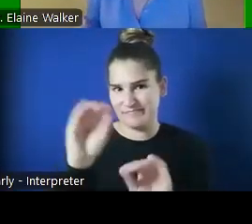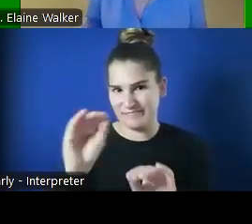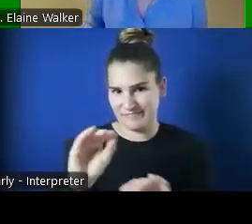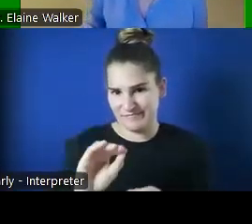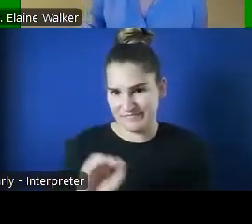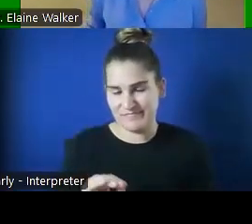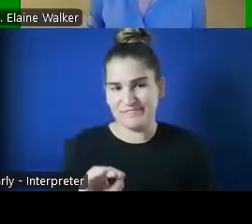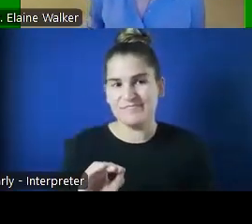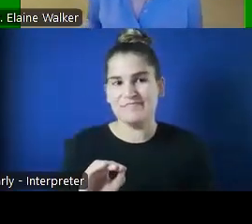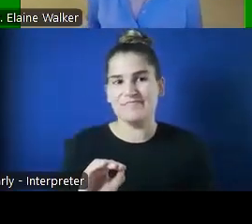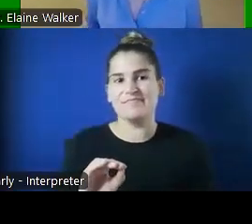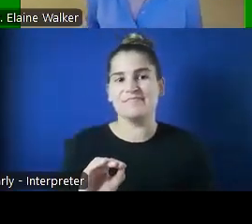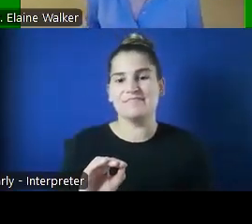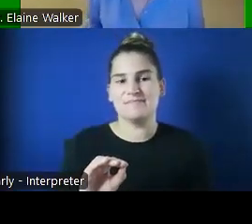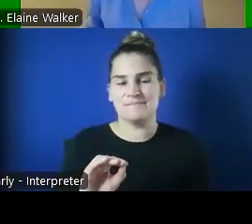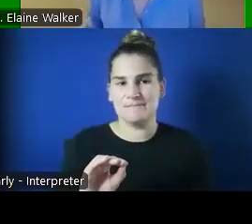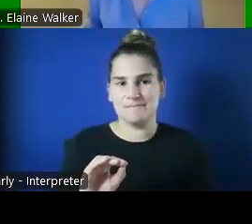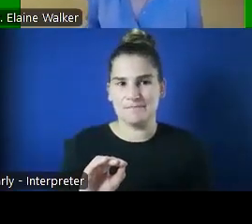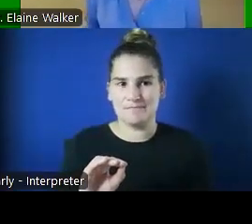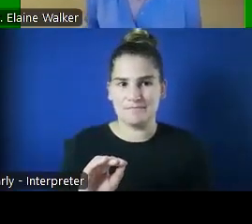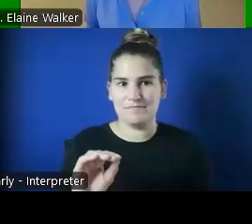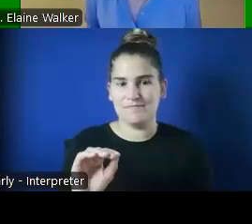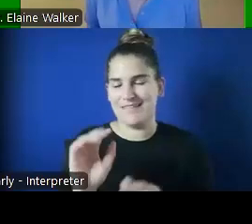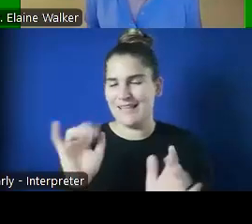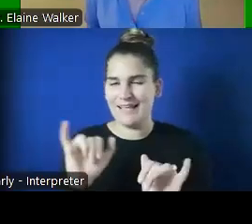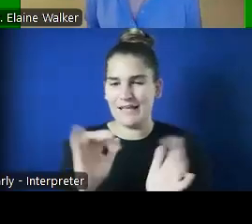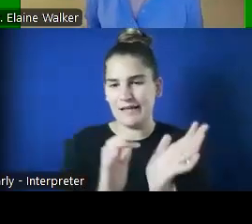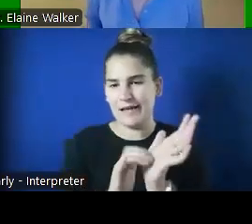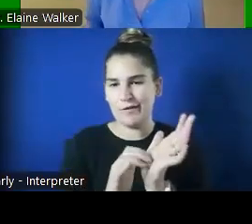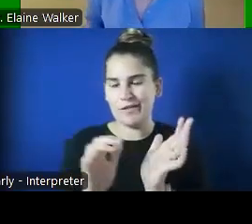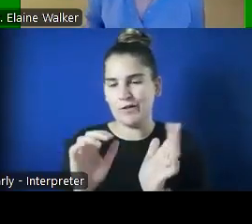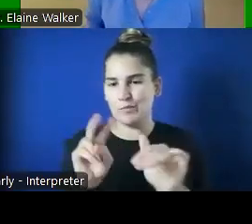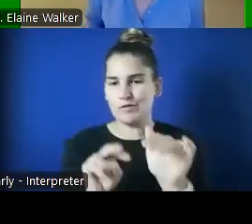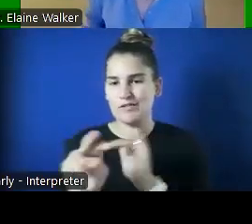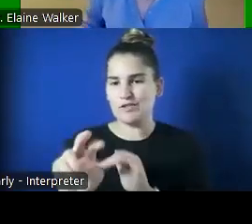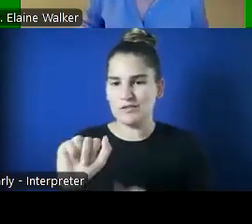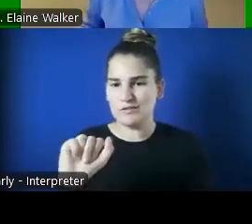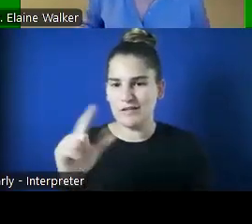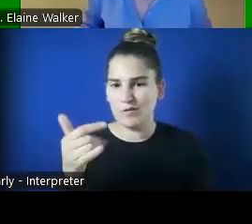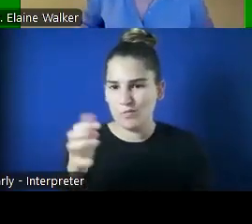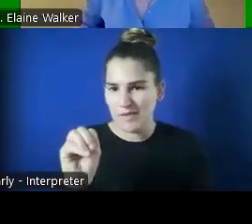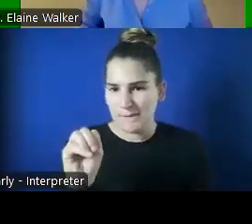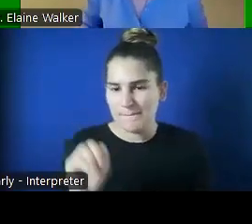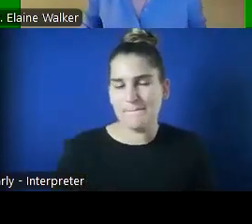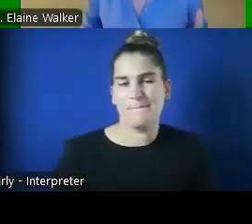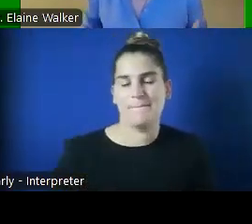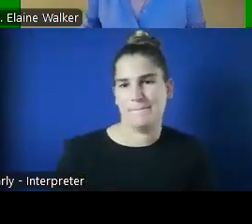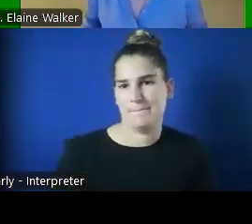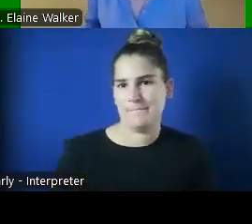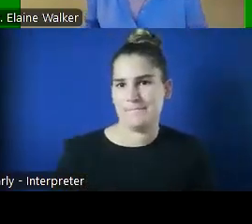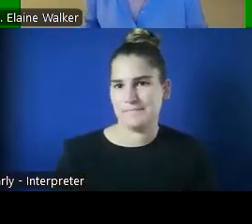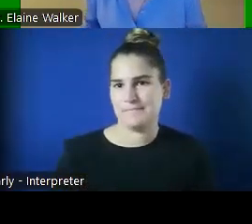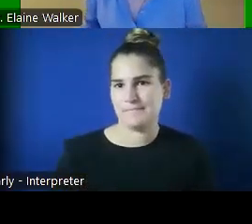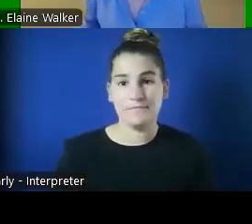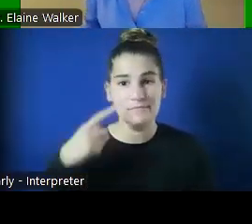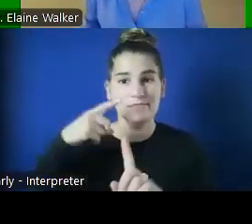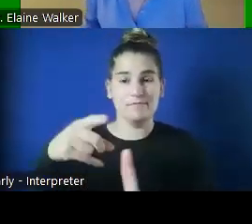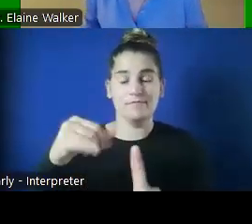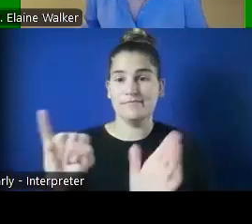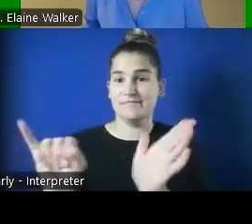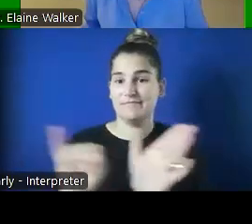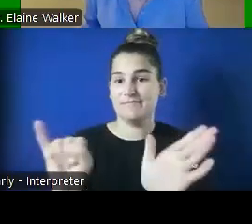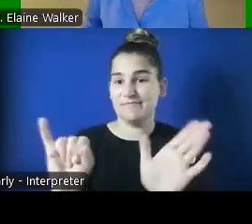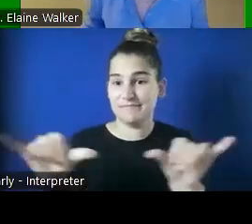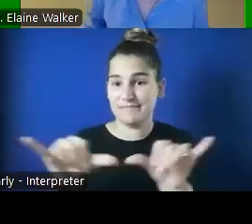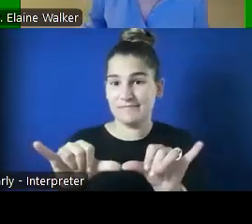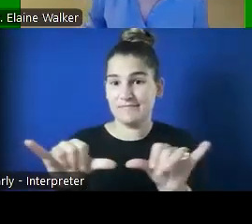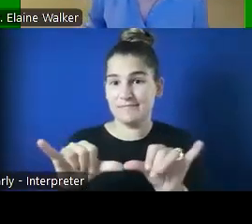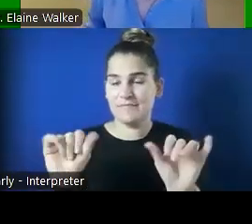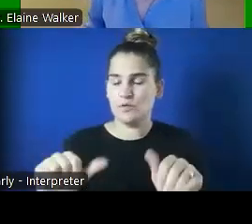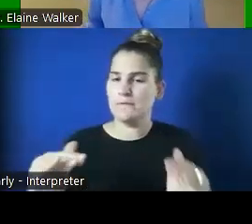a calculator a prediction algorithm um the goal of identifying measures that could enhance predic